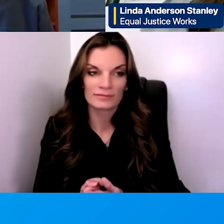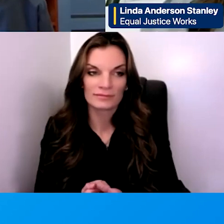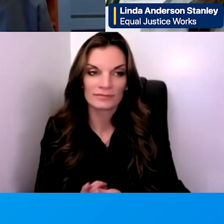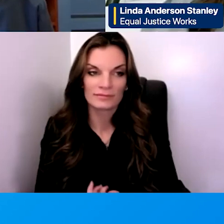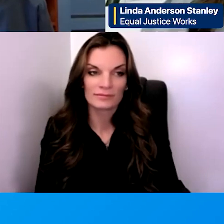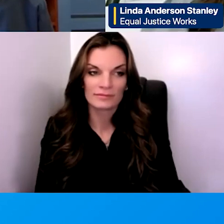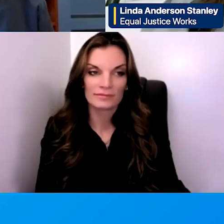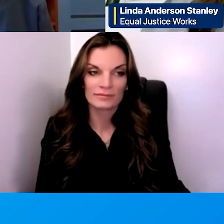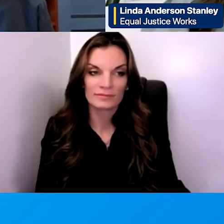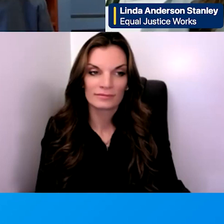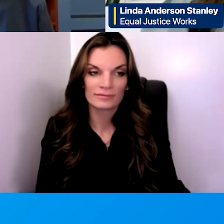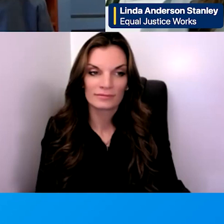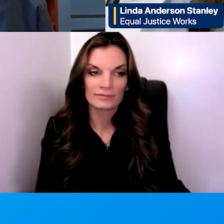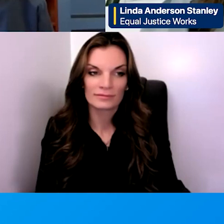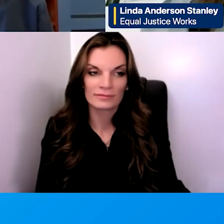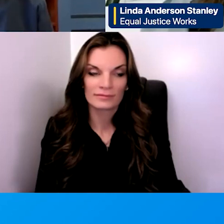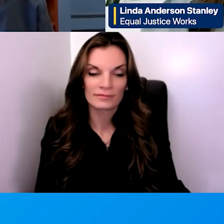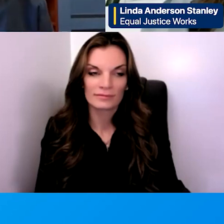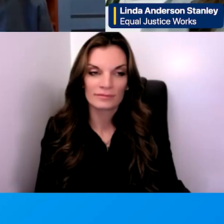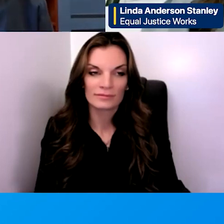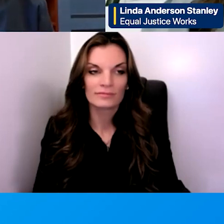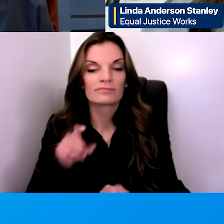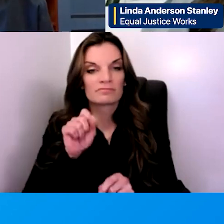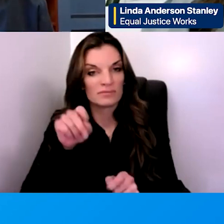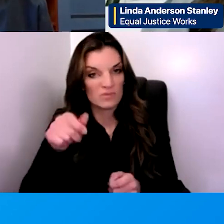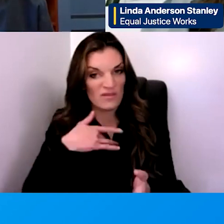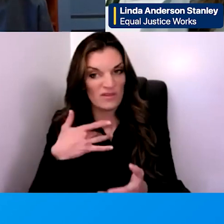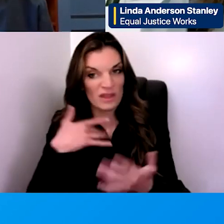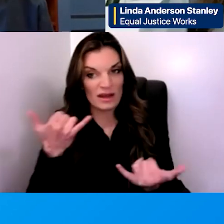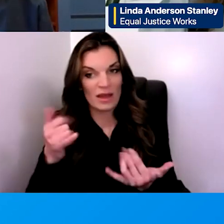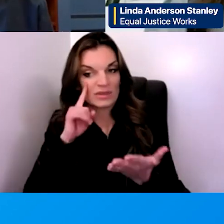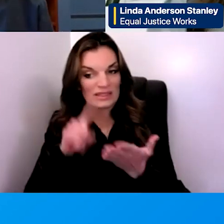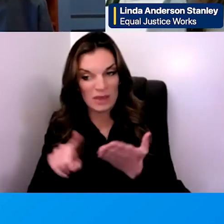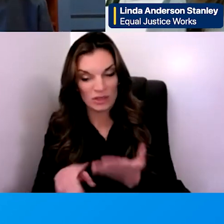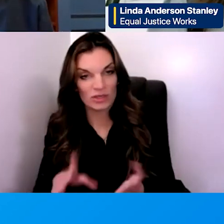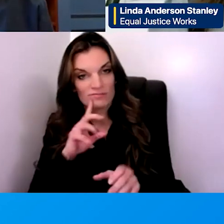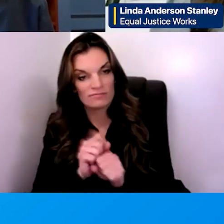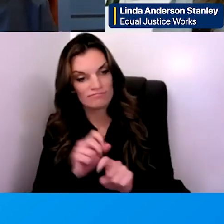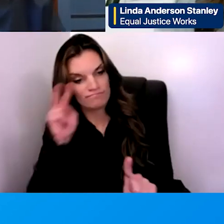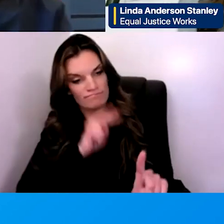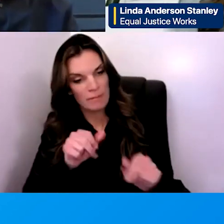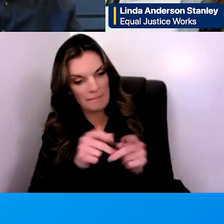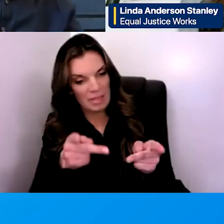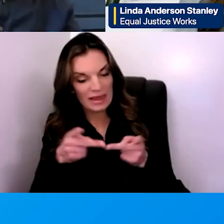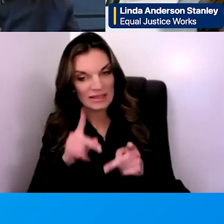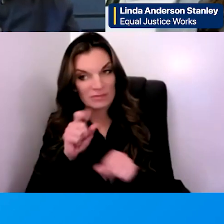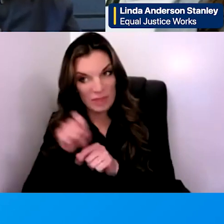of the way inspectors think about this? And Judge it? LINDA ANDERSON STANLEY: